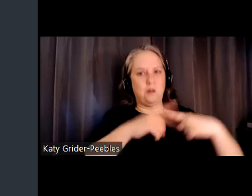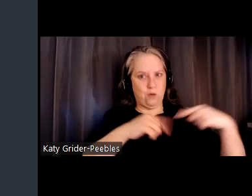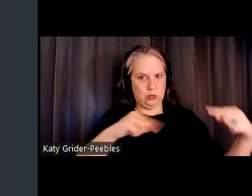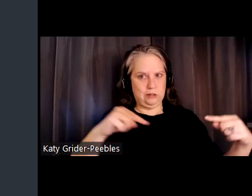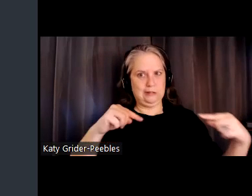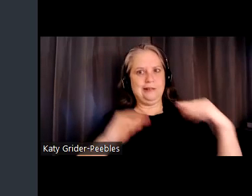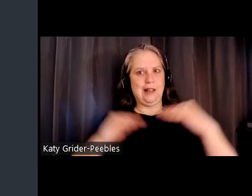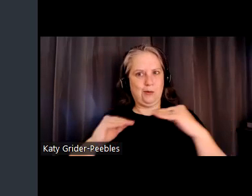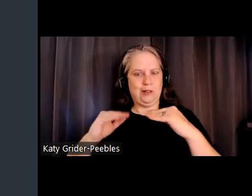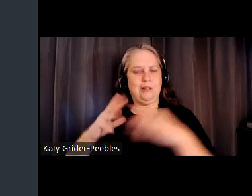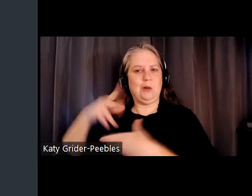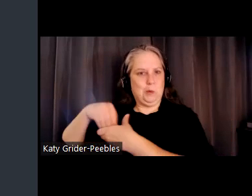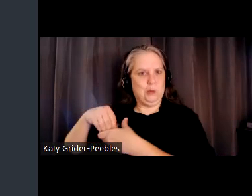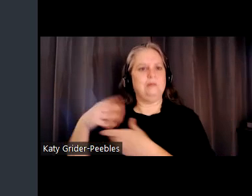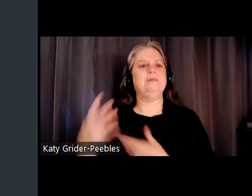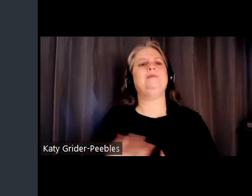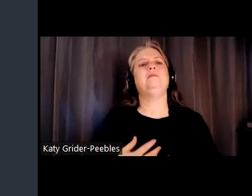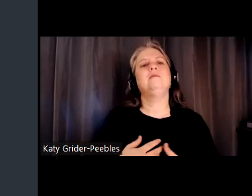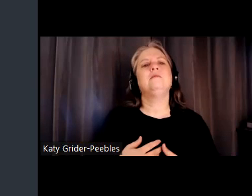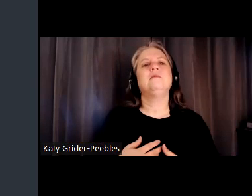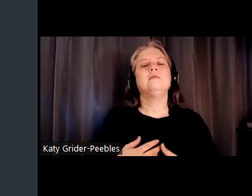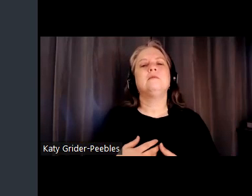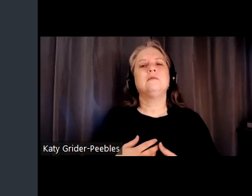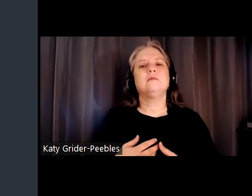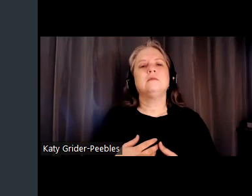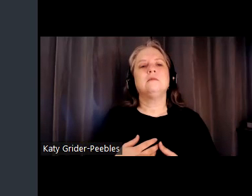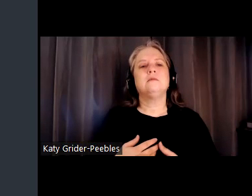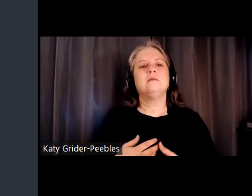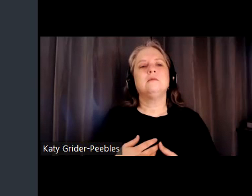identify the importance and benefits of